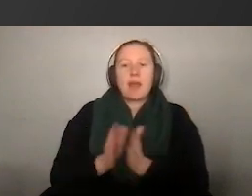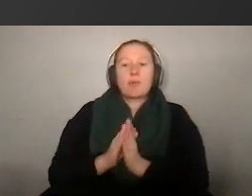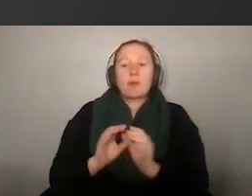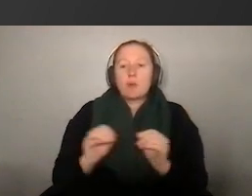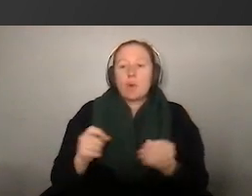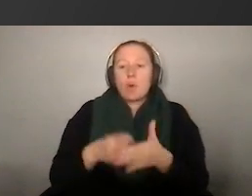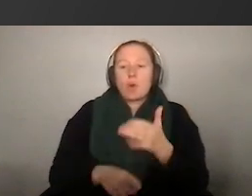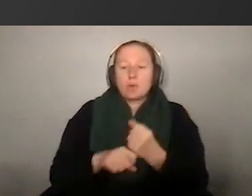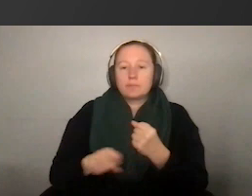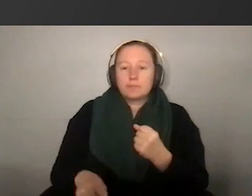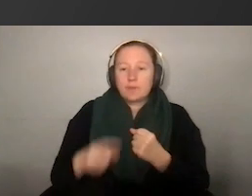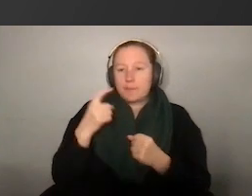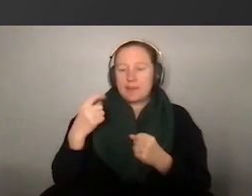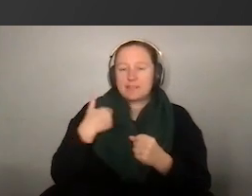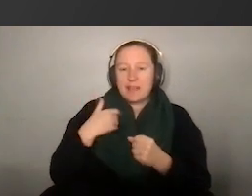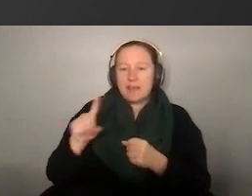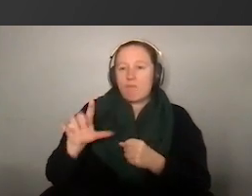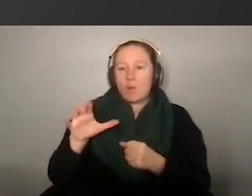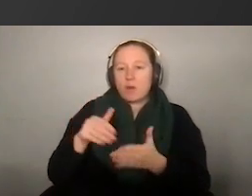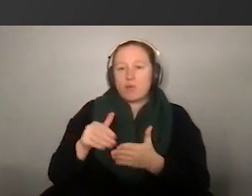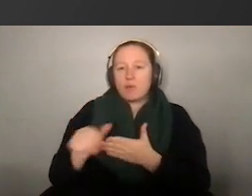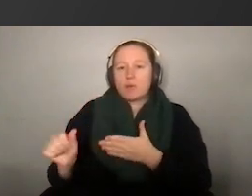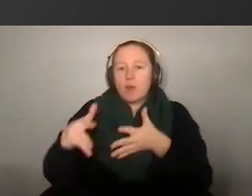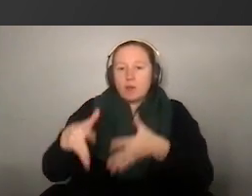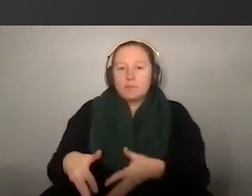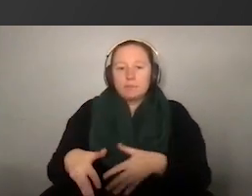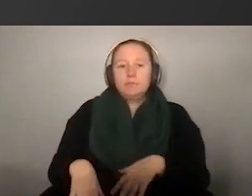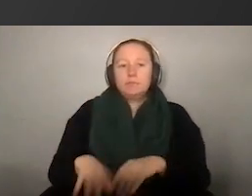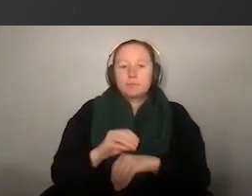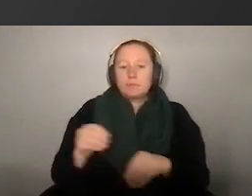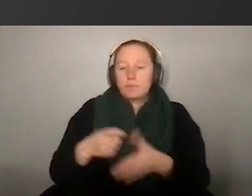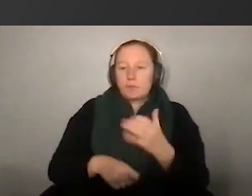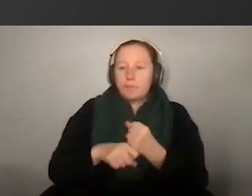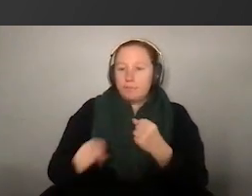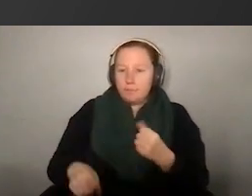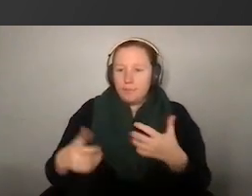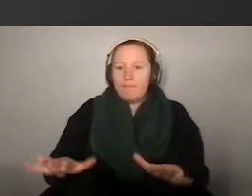because they had $100,000 remaining. The no-cost extension gets approved and the PI might